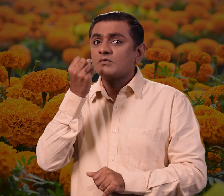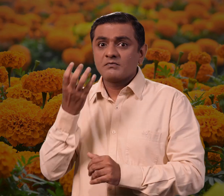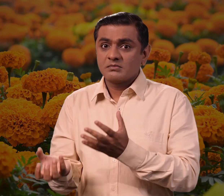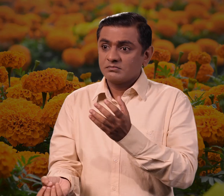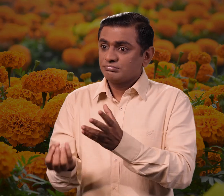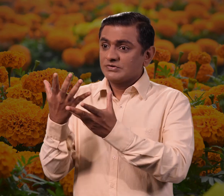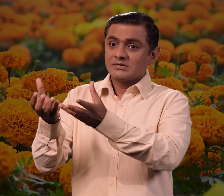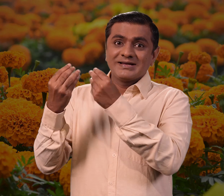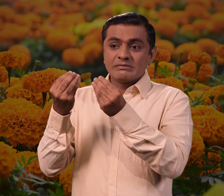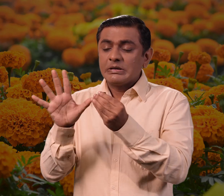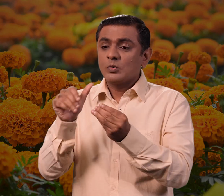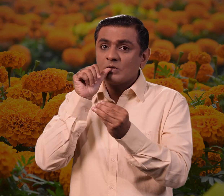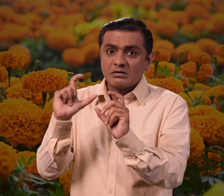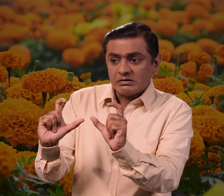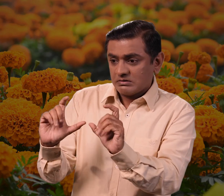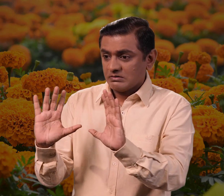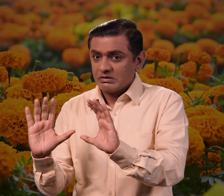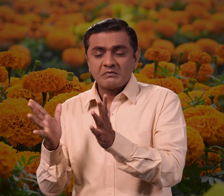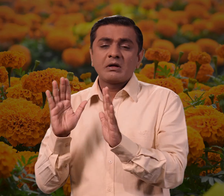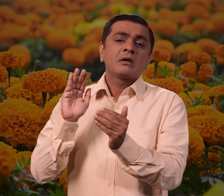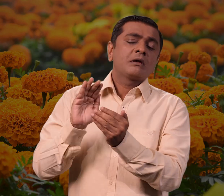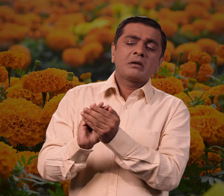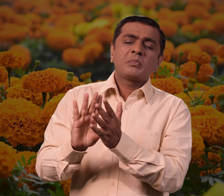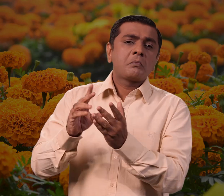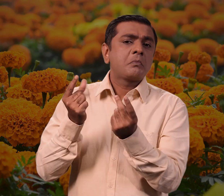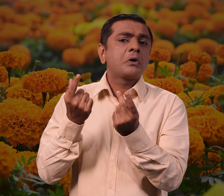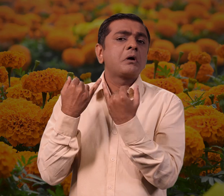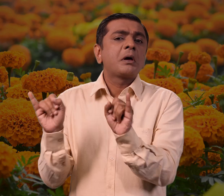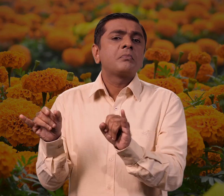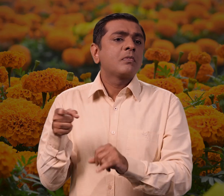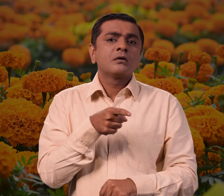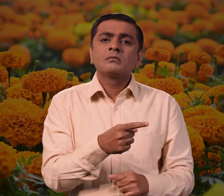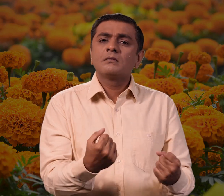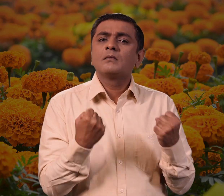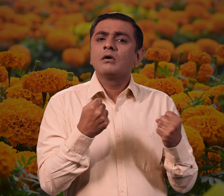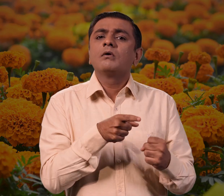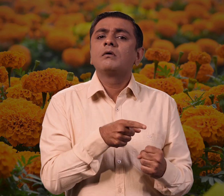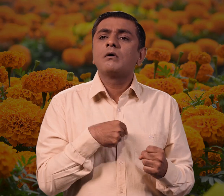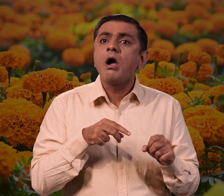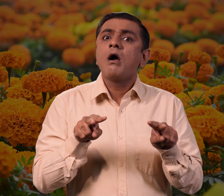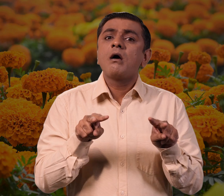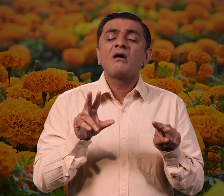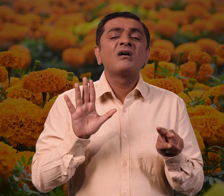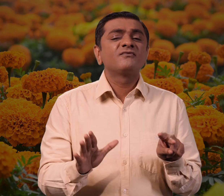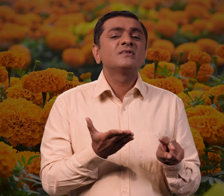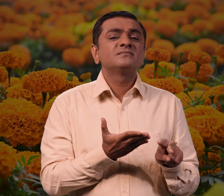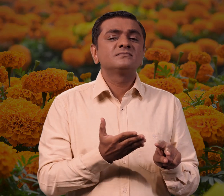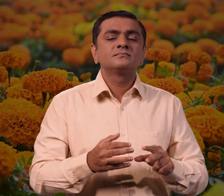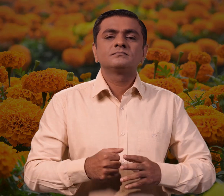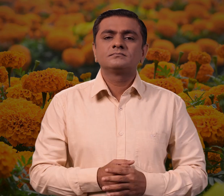While other flowers require more water and care, genda flowers need less water.